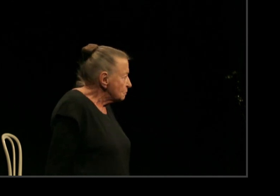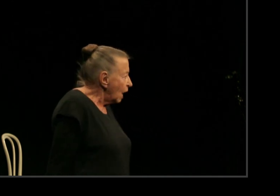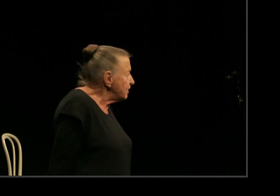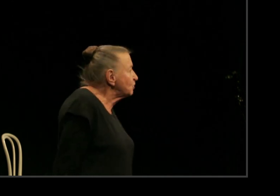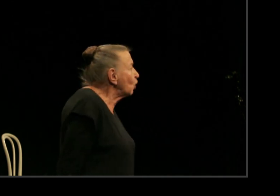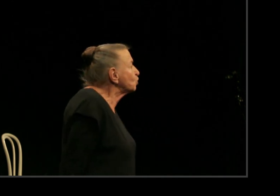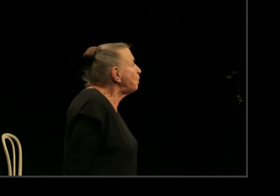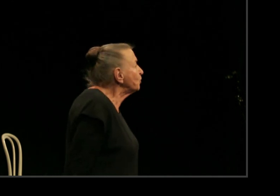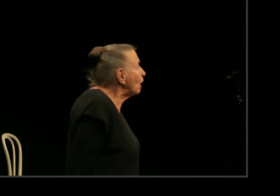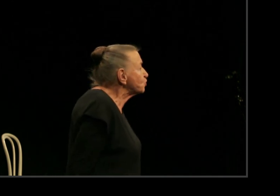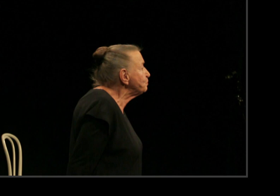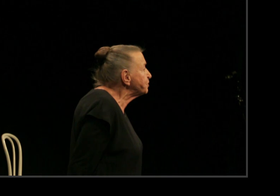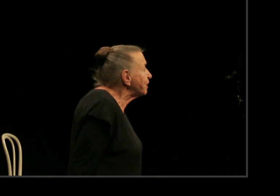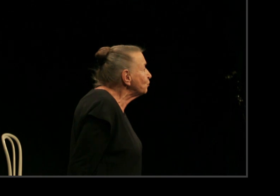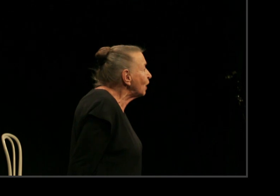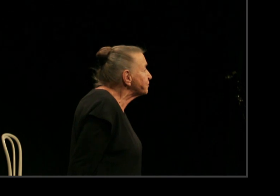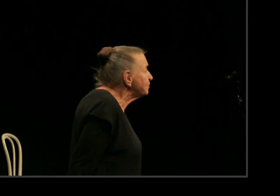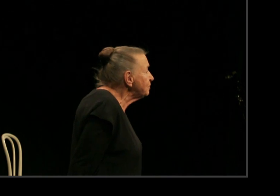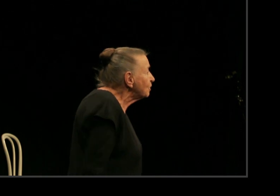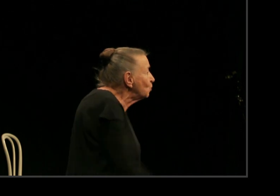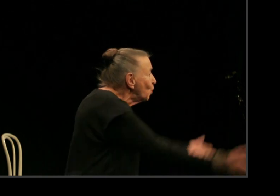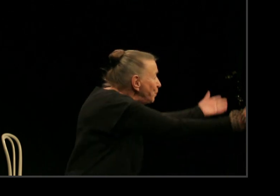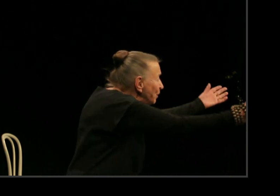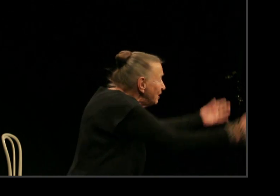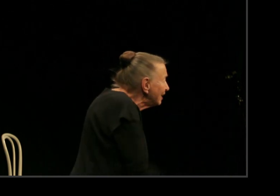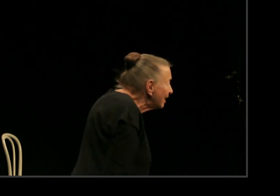But soon as grievances are touched upon,